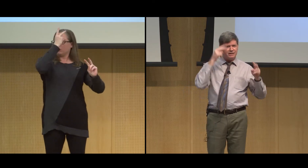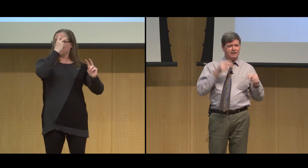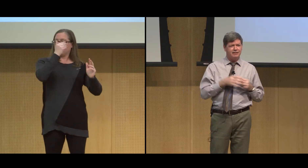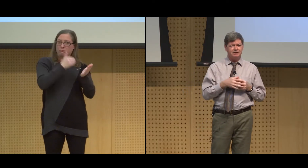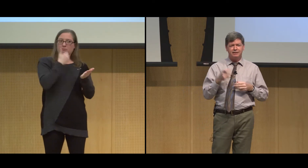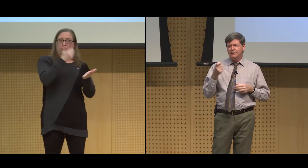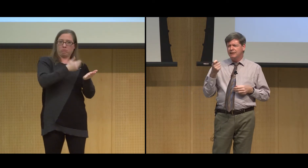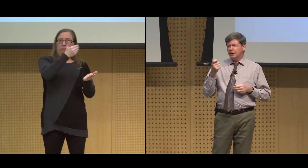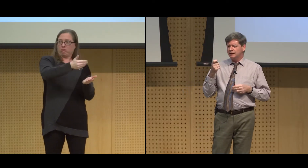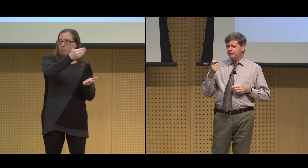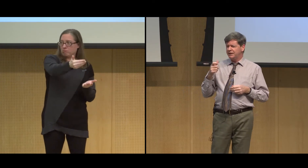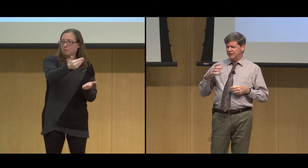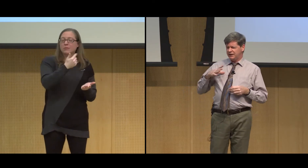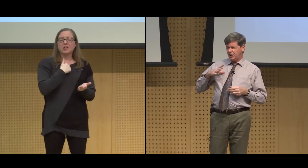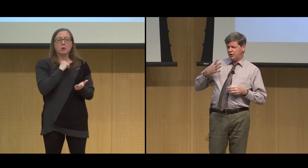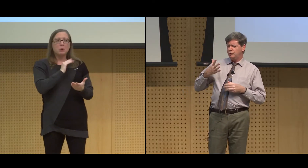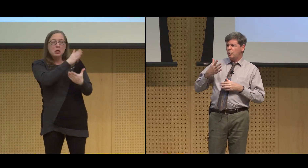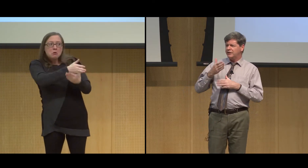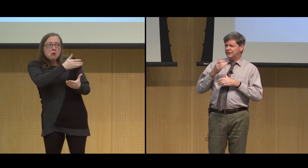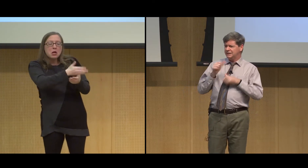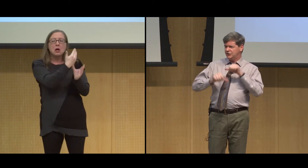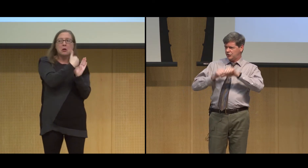and a little bit like annoying each other,